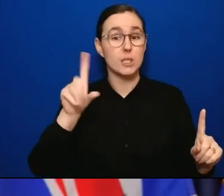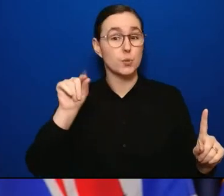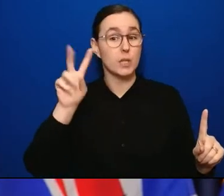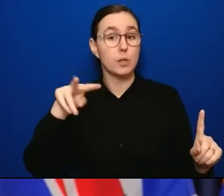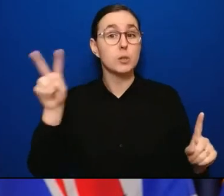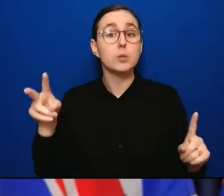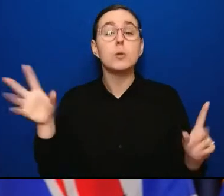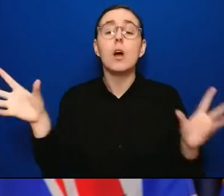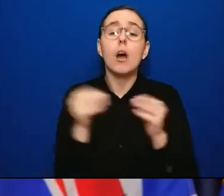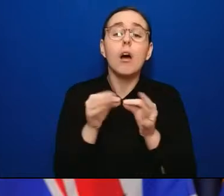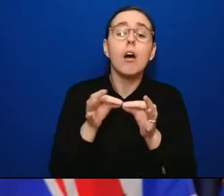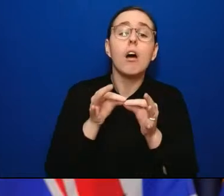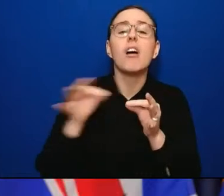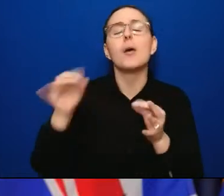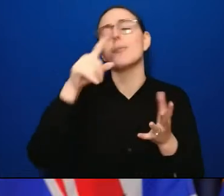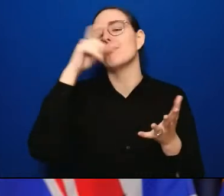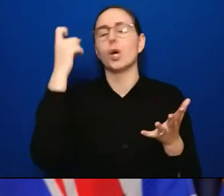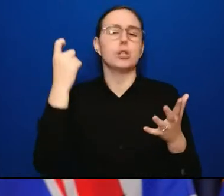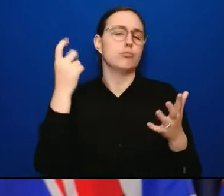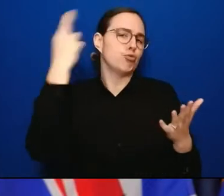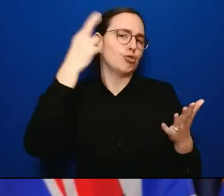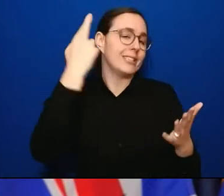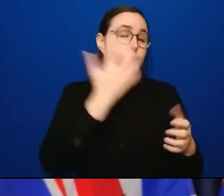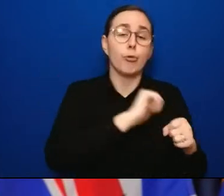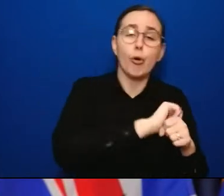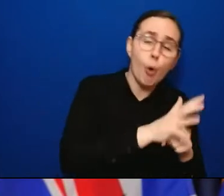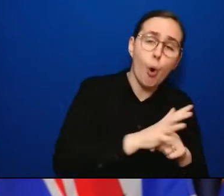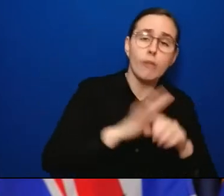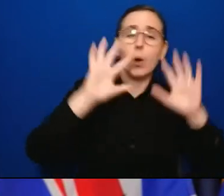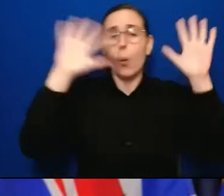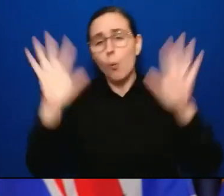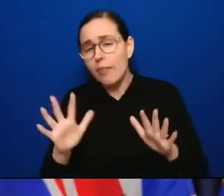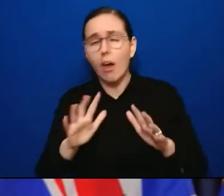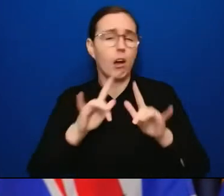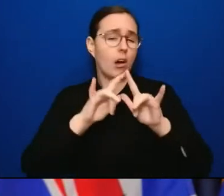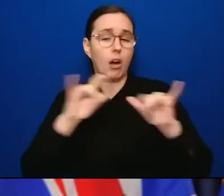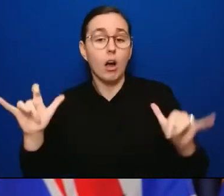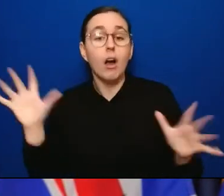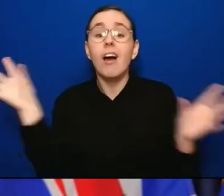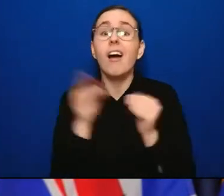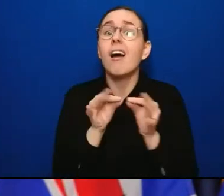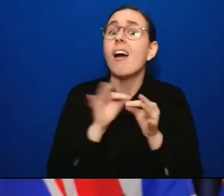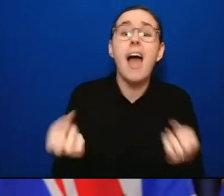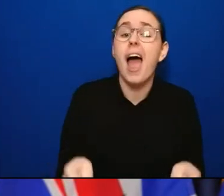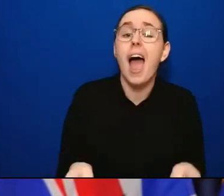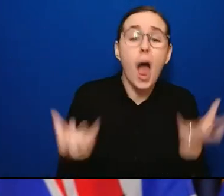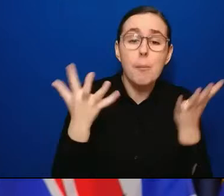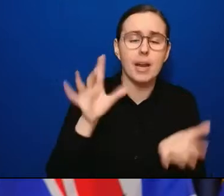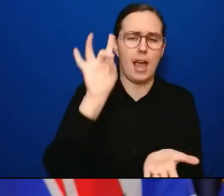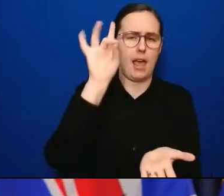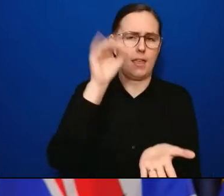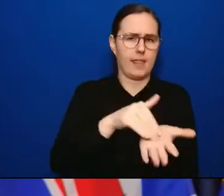surgical post moments. For